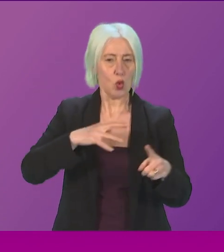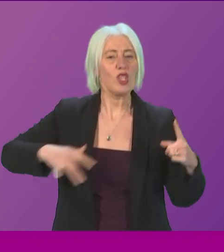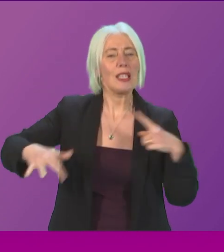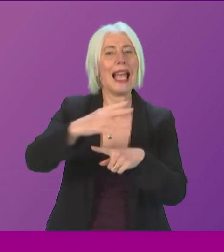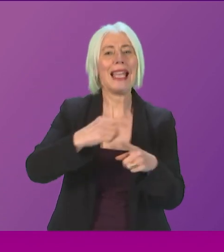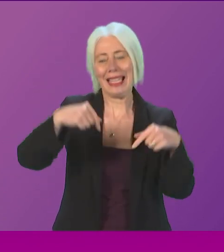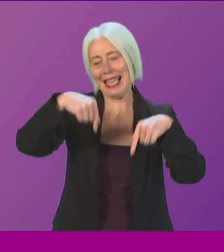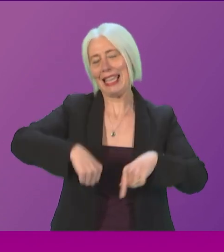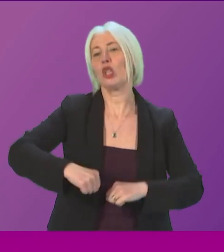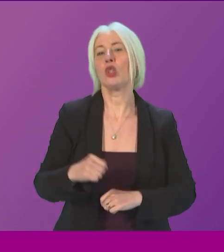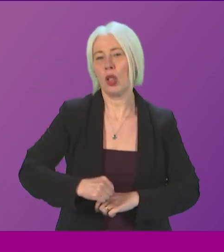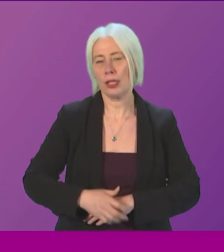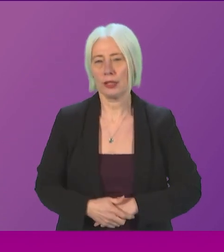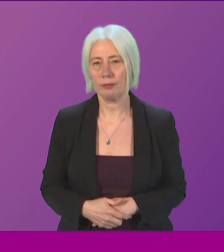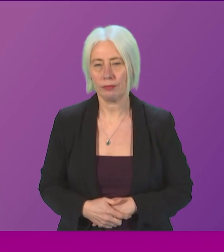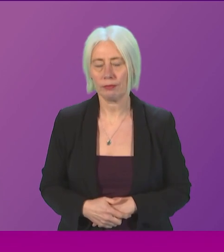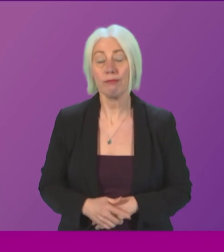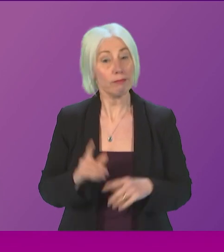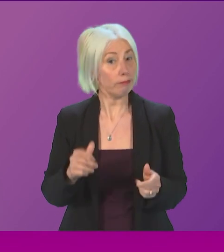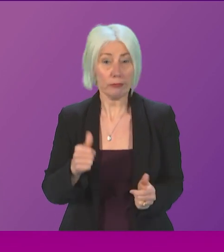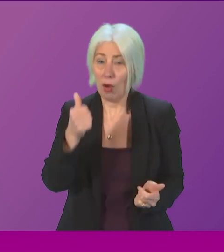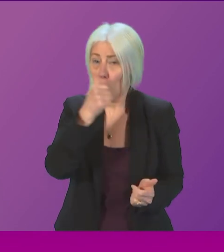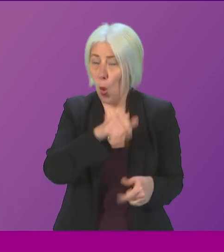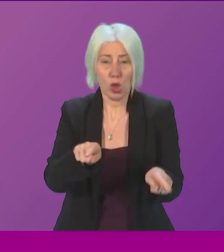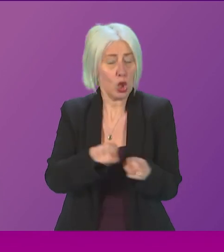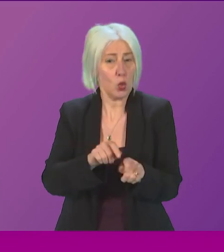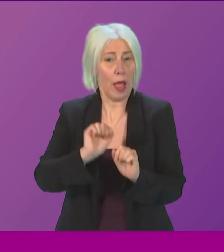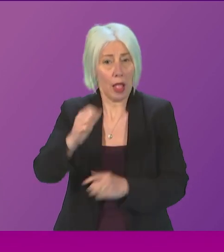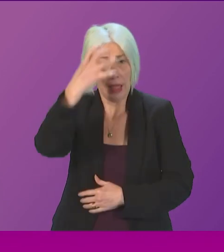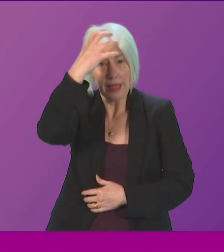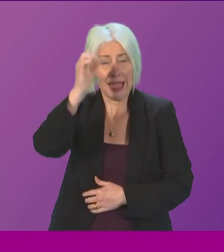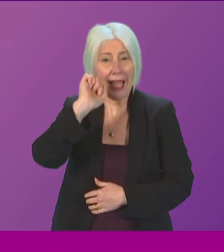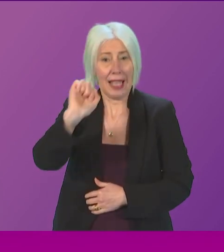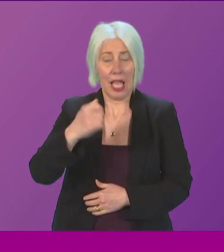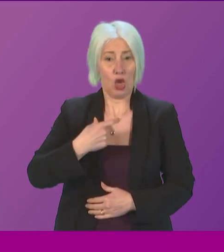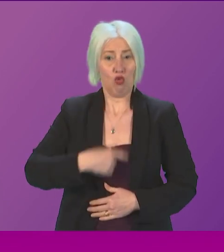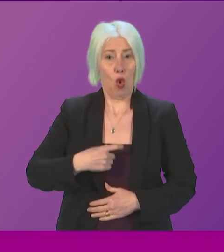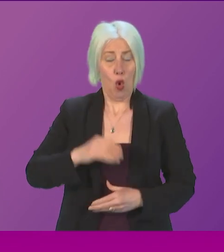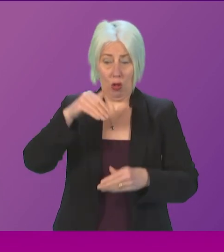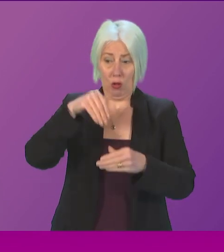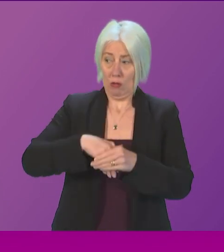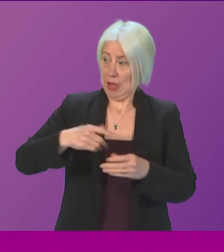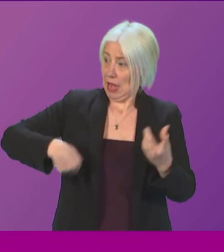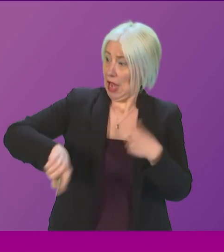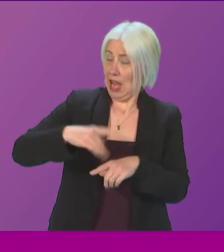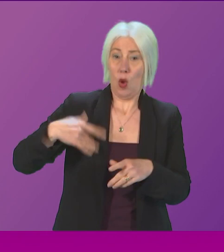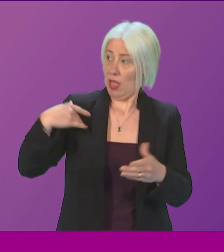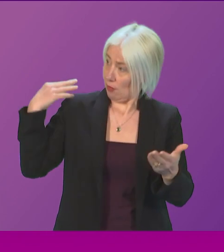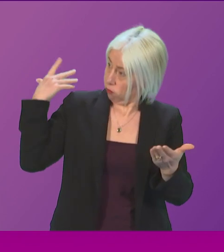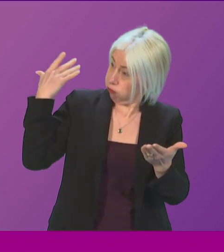here in Scotland, but the role that he has played in our national life spans many years